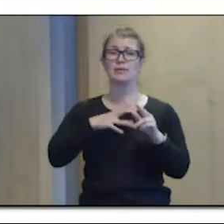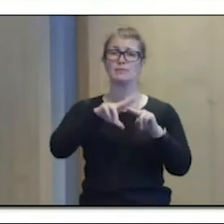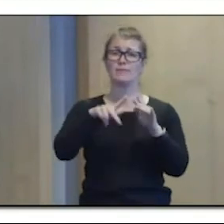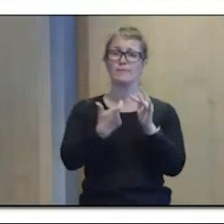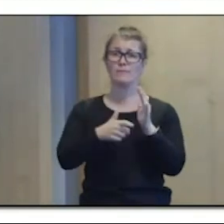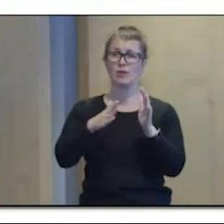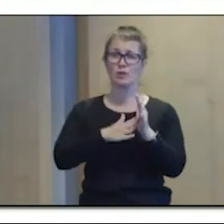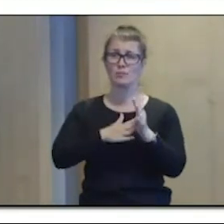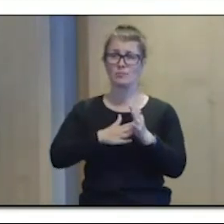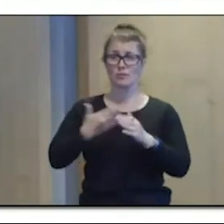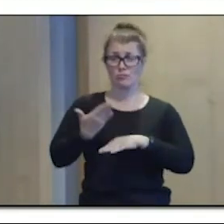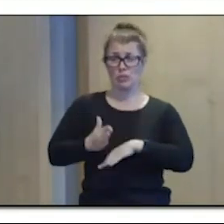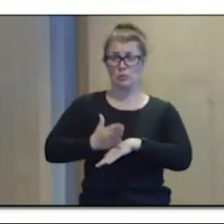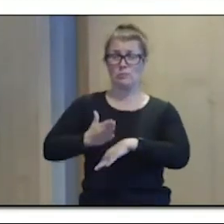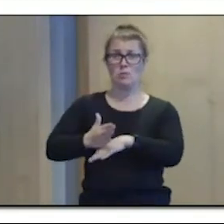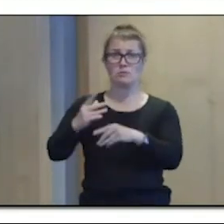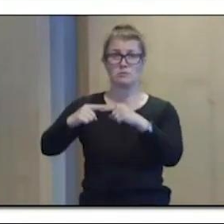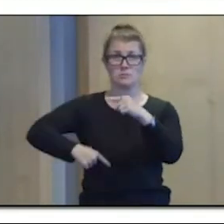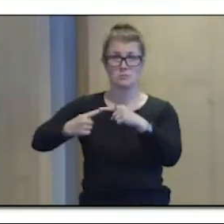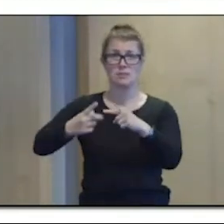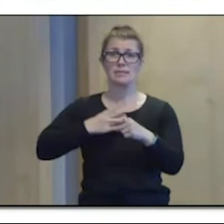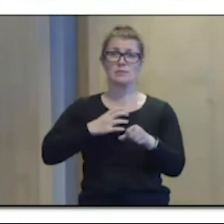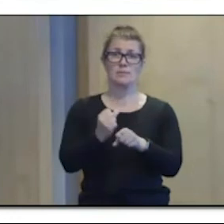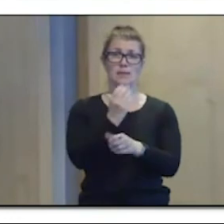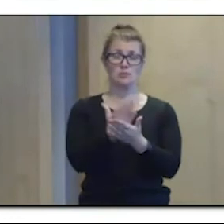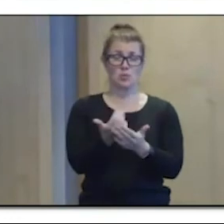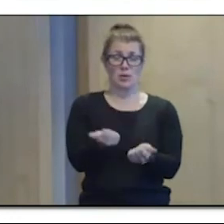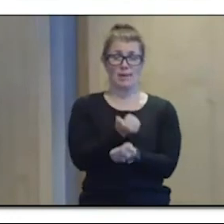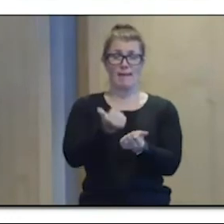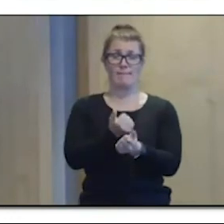it's about ensuring that we have enough generation. Whereas I prefer to think